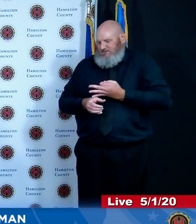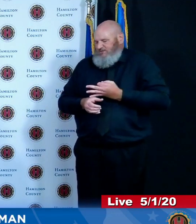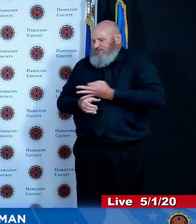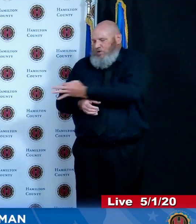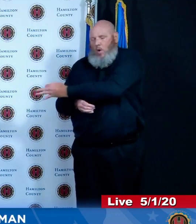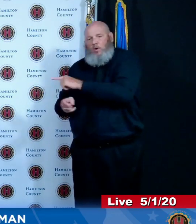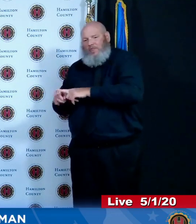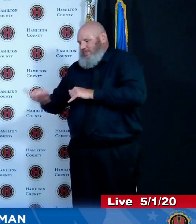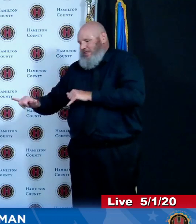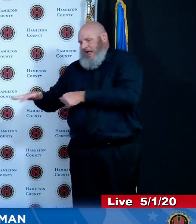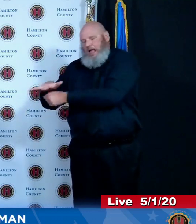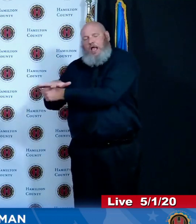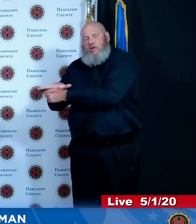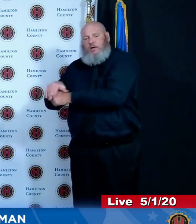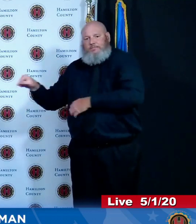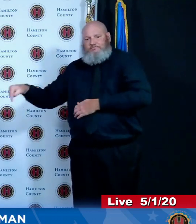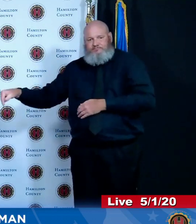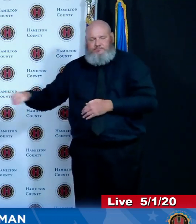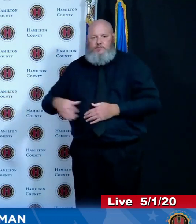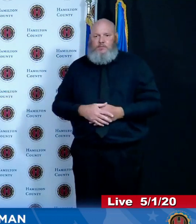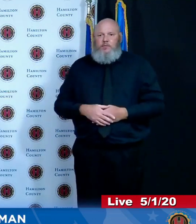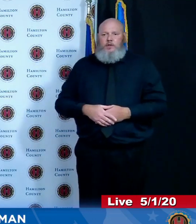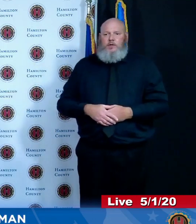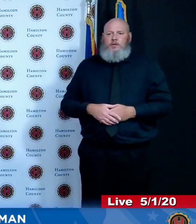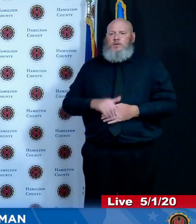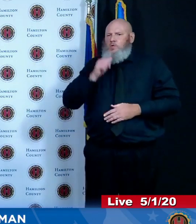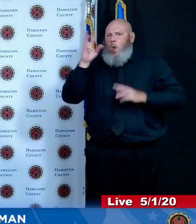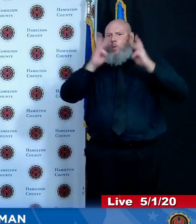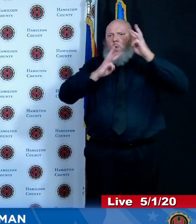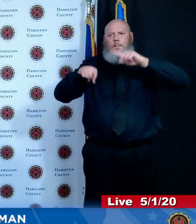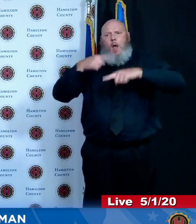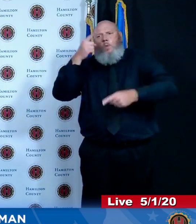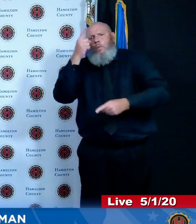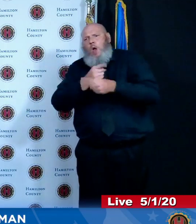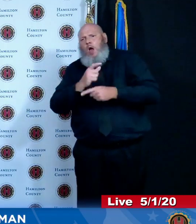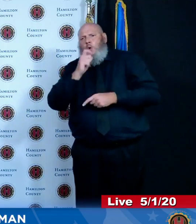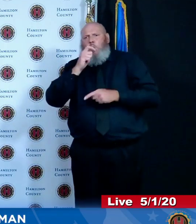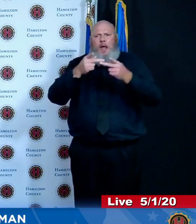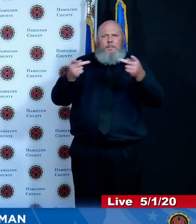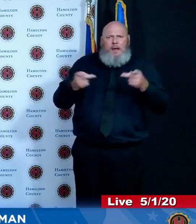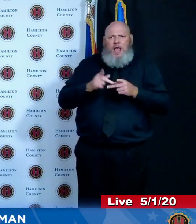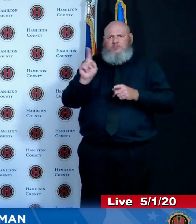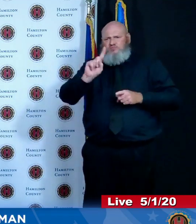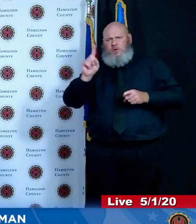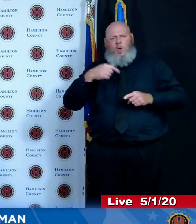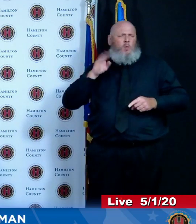take care of getting it to the right right jurisdiction for follow up and I